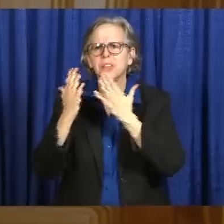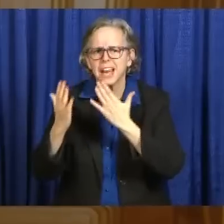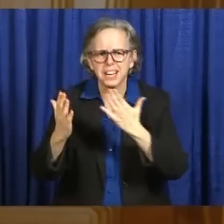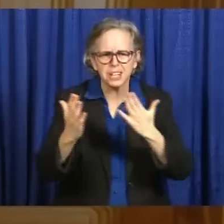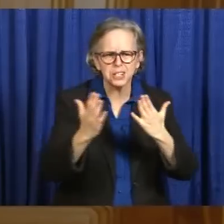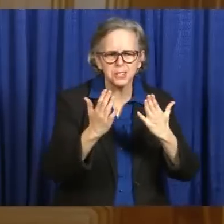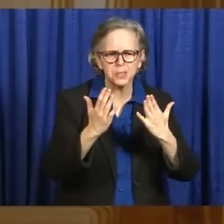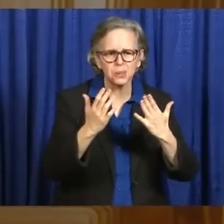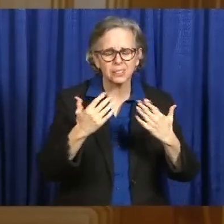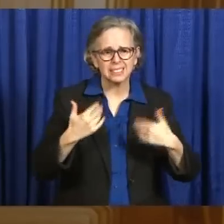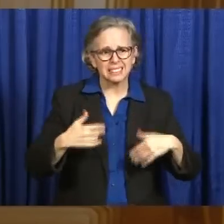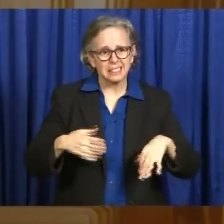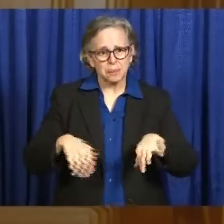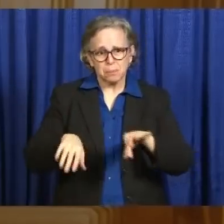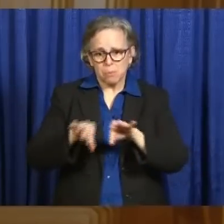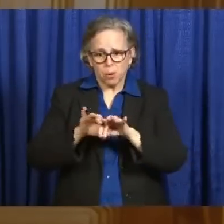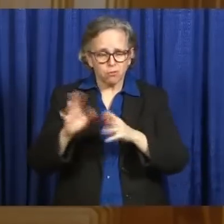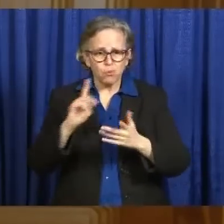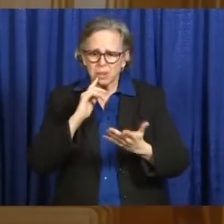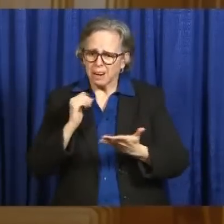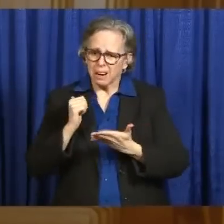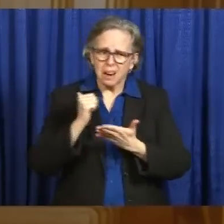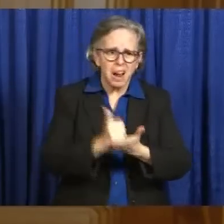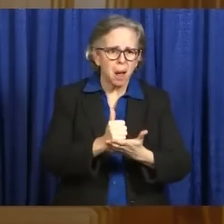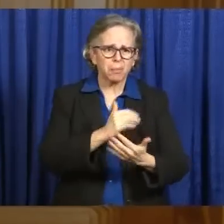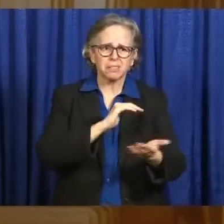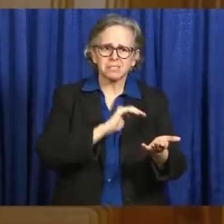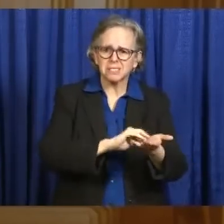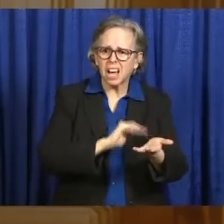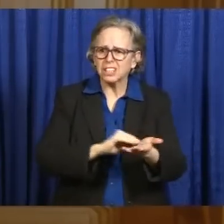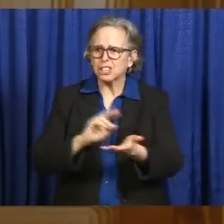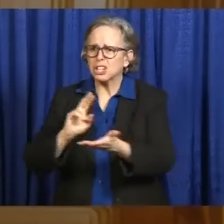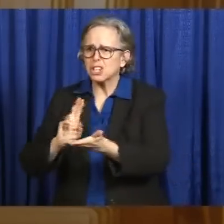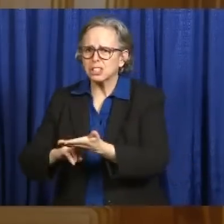, WE'VE GOT TO KEEP THIS UP. MOST PEOPLE ARE DOING GREAT ACROSS OHIO.